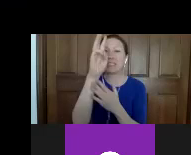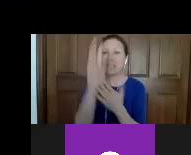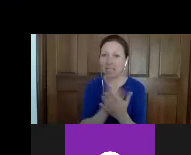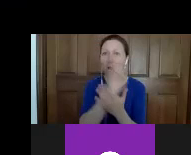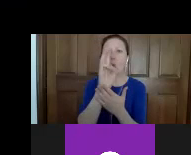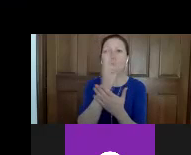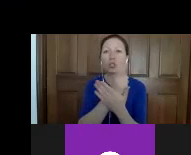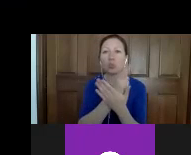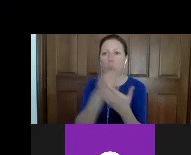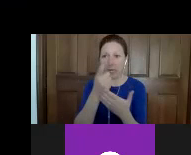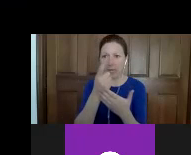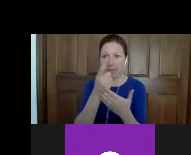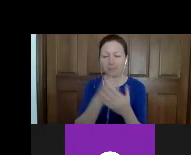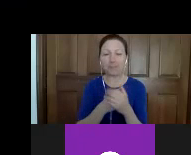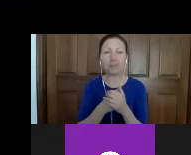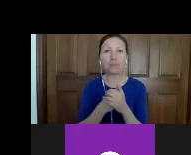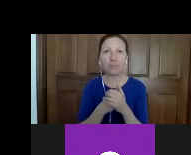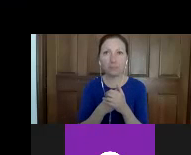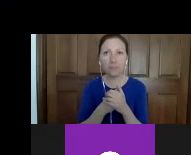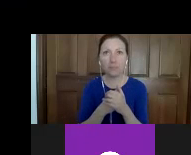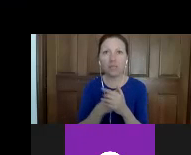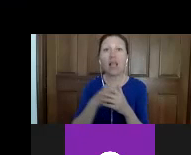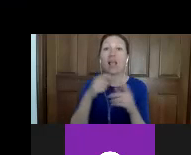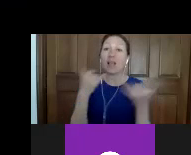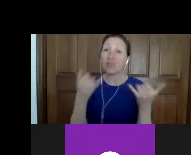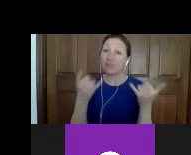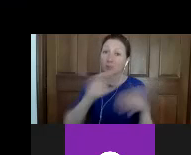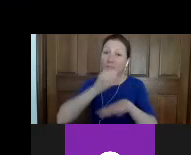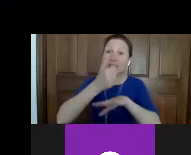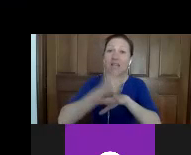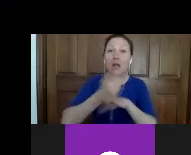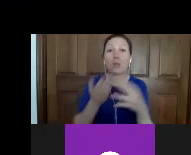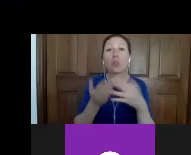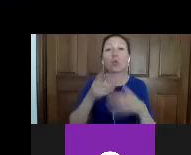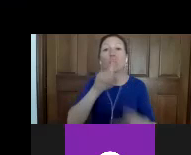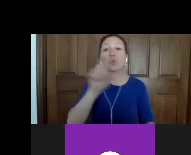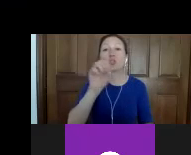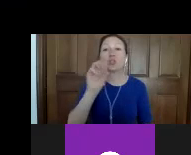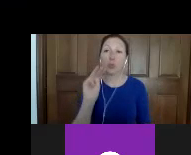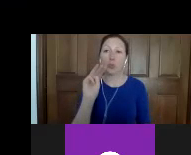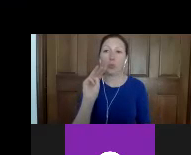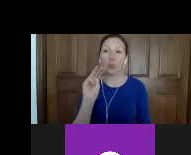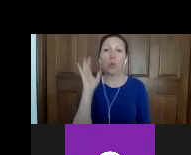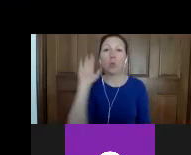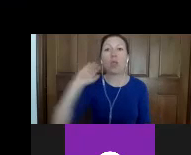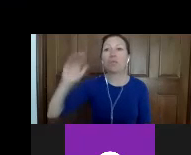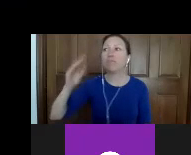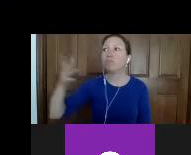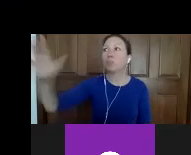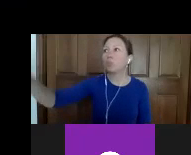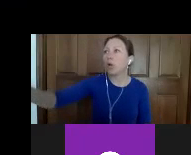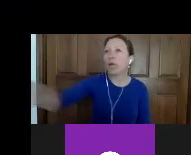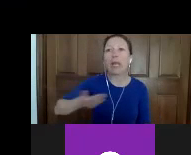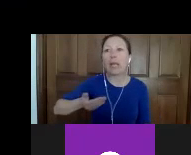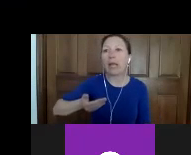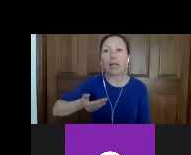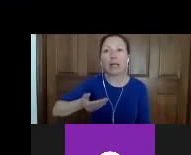do it over the internet through Zoom conferencing. We bring in employers. We bring in guest speakers.